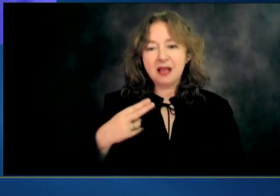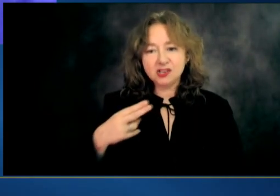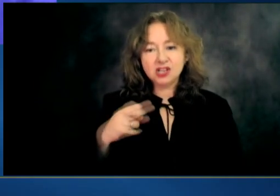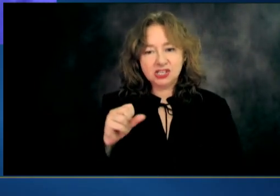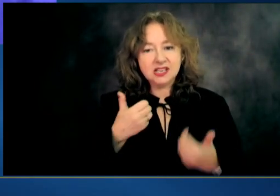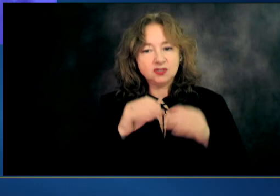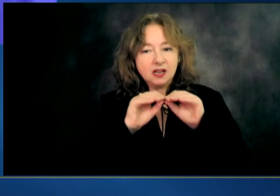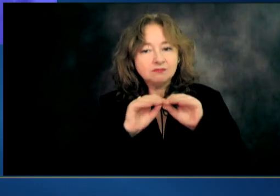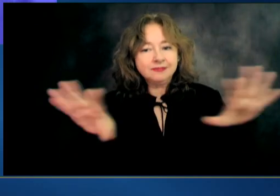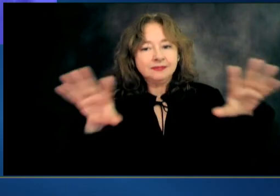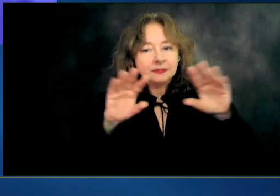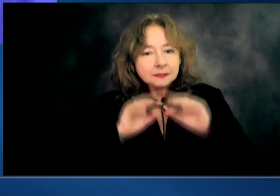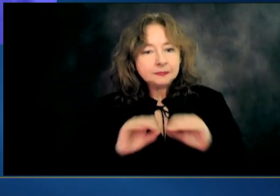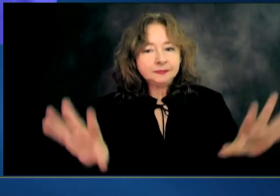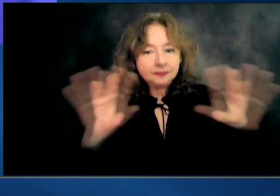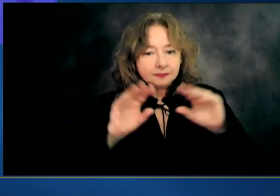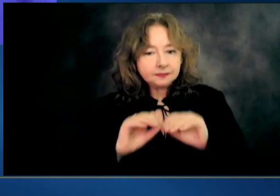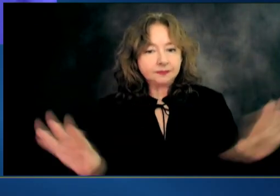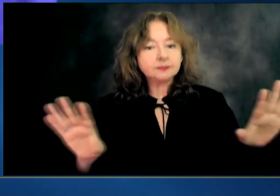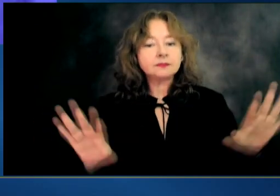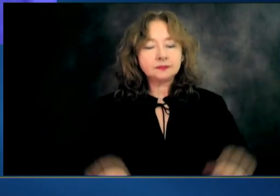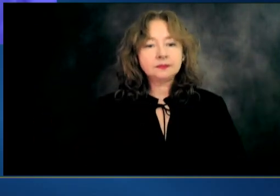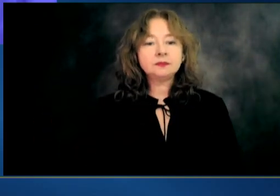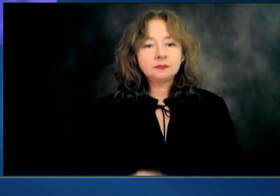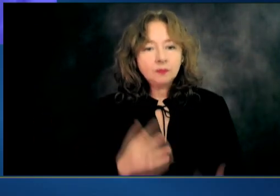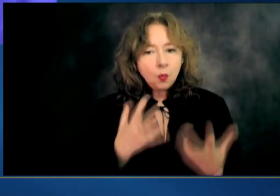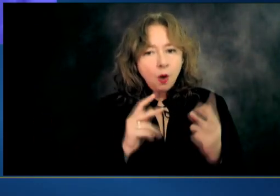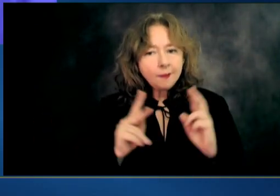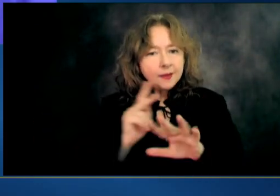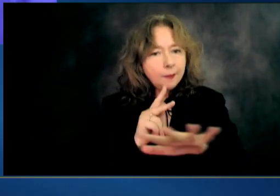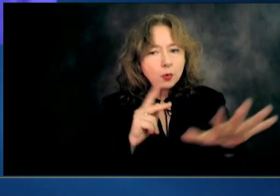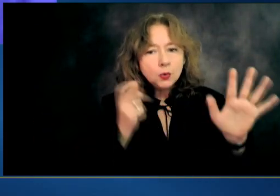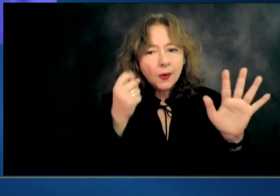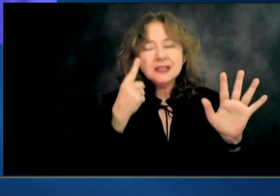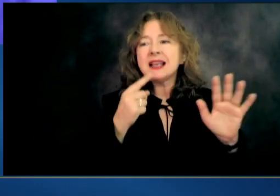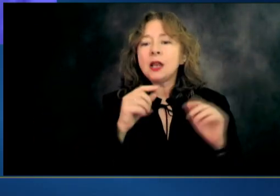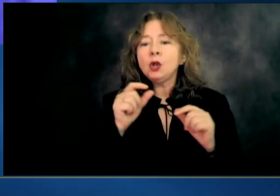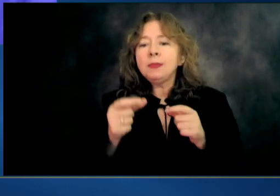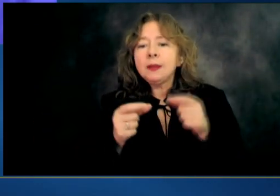so people understand that the community that is out there has been around for a long time,